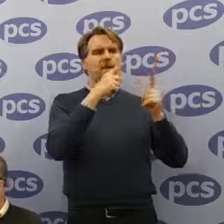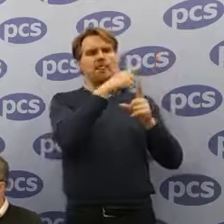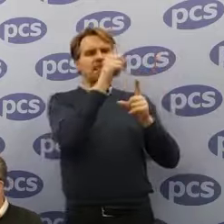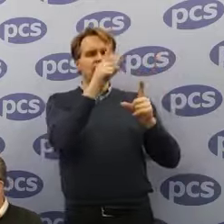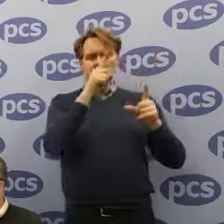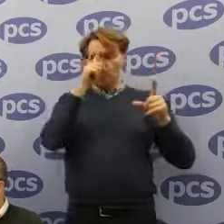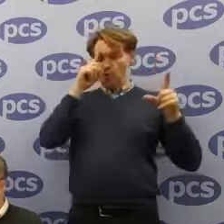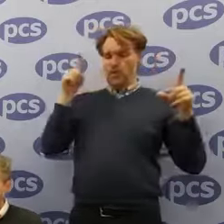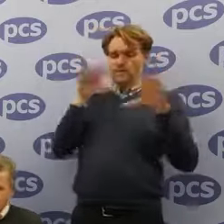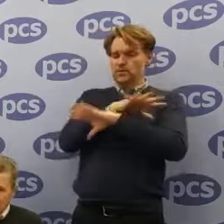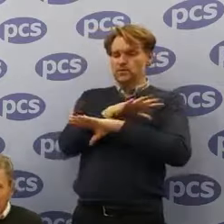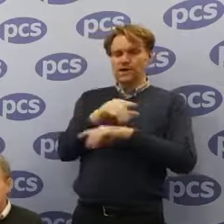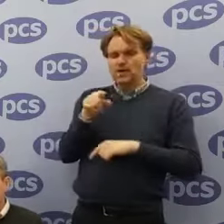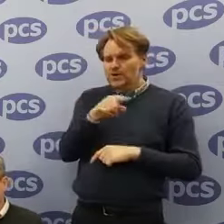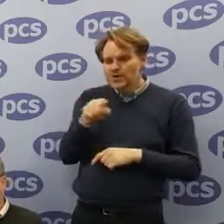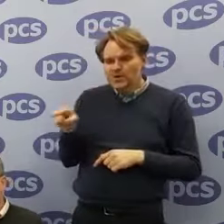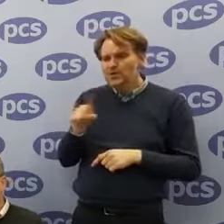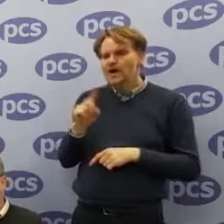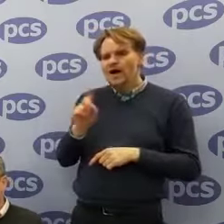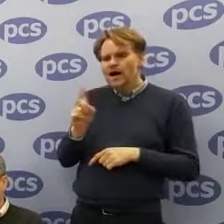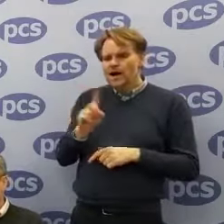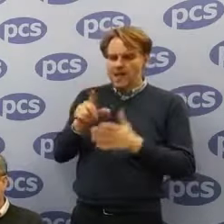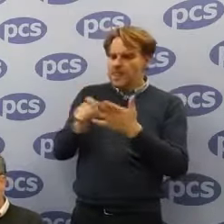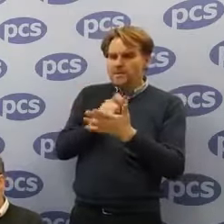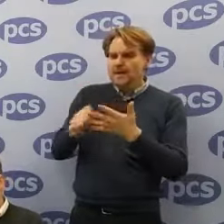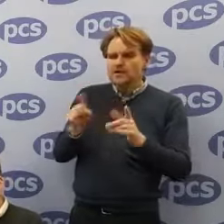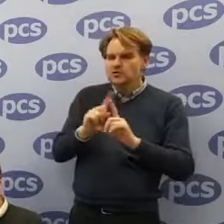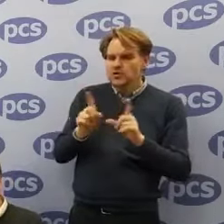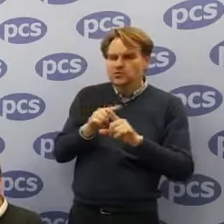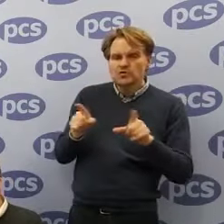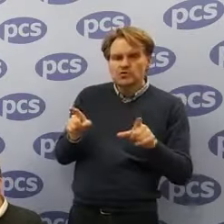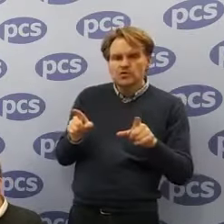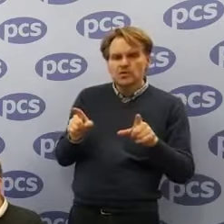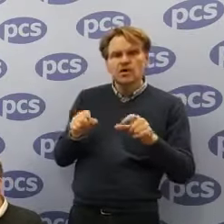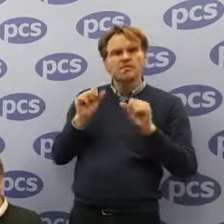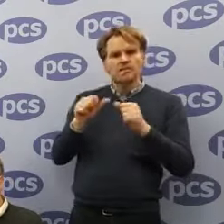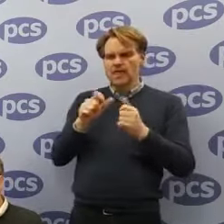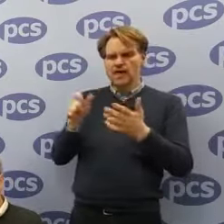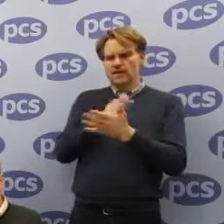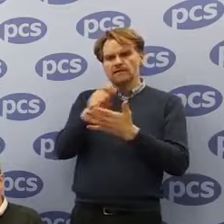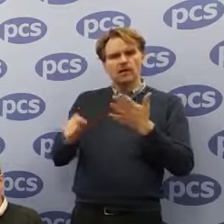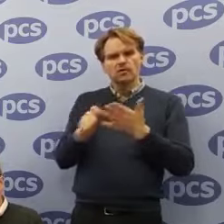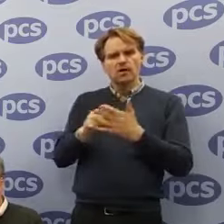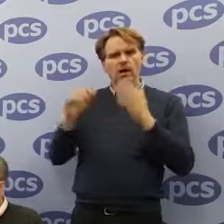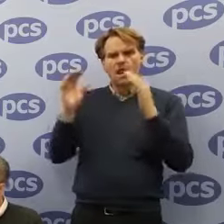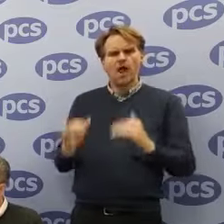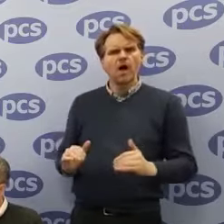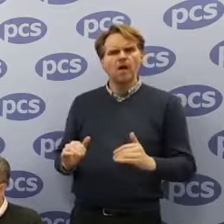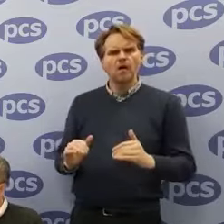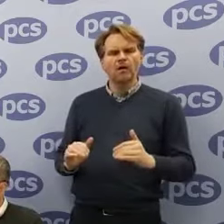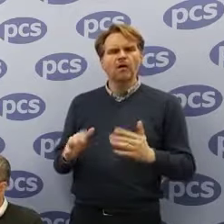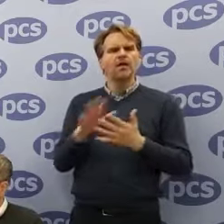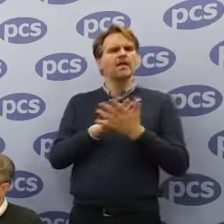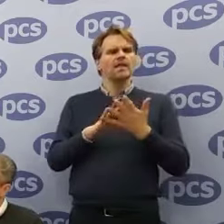civil servants so the ballot had nothing to do with them but their turnout was particularly low, and of course that undermined the whole national ballot so